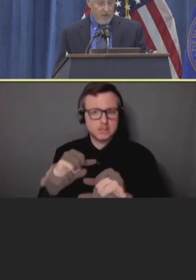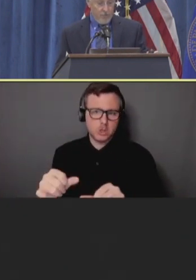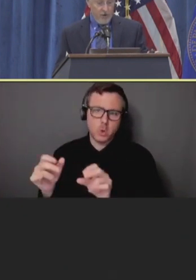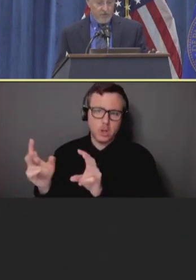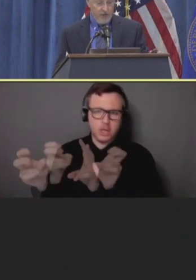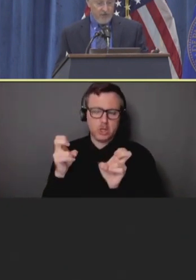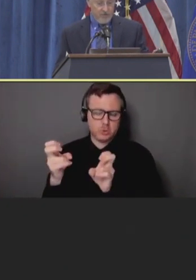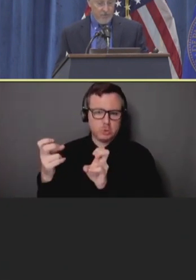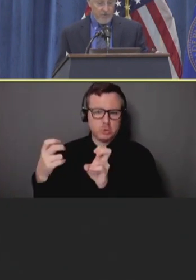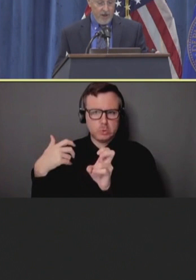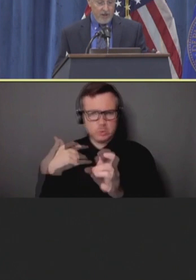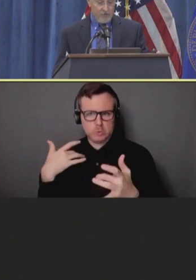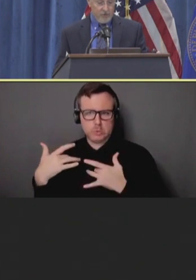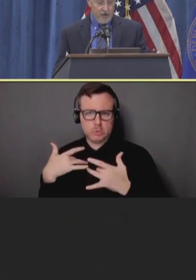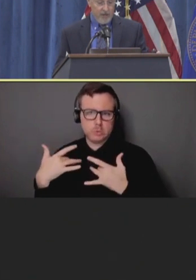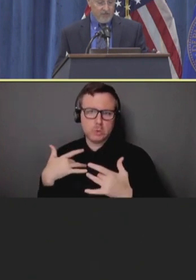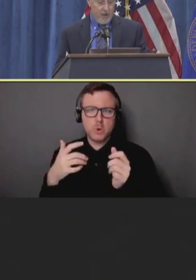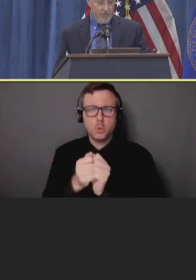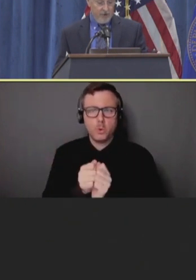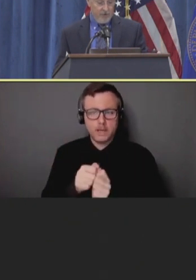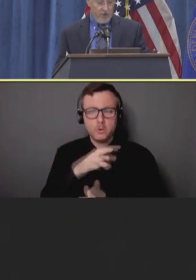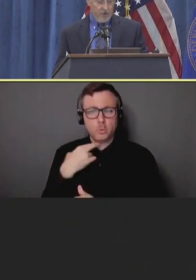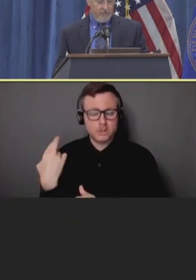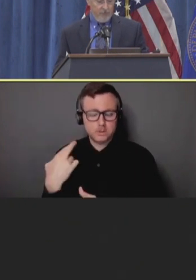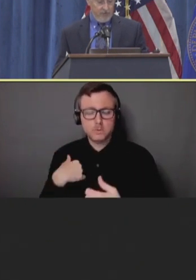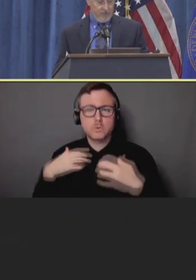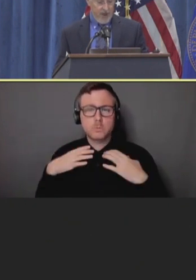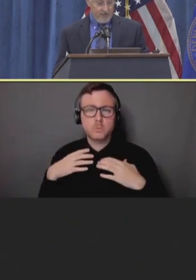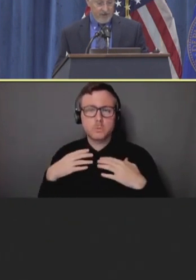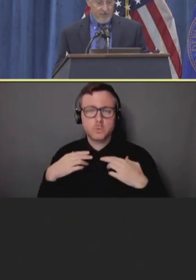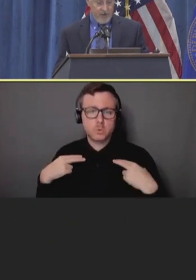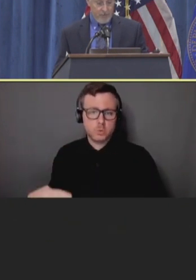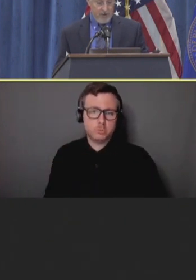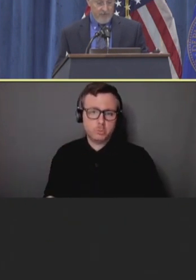The presentations providing us with the landscape of universal influenza vaccine development